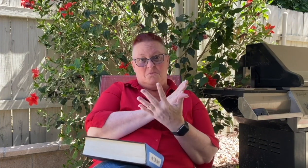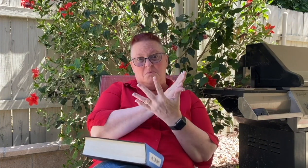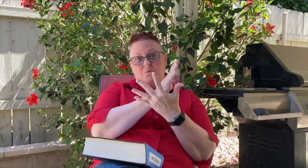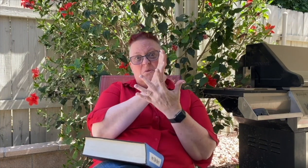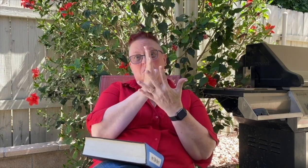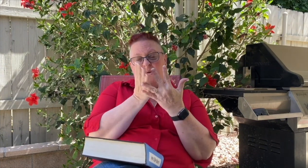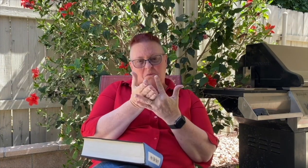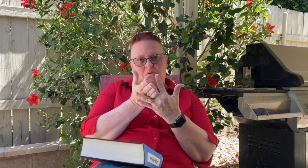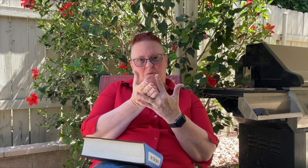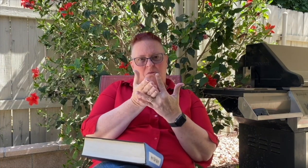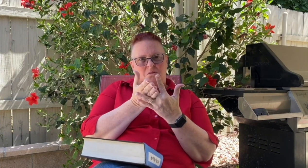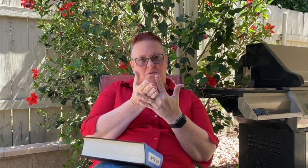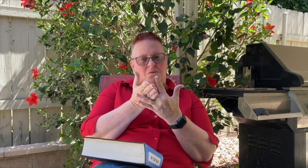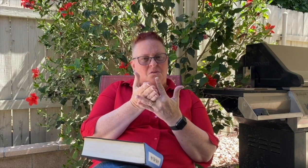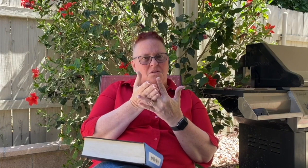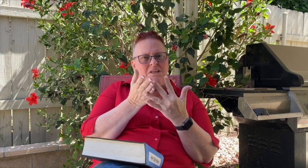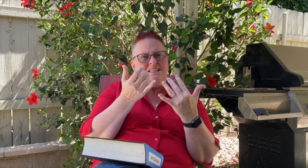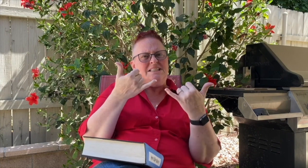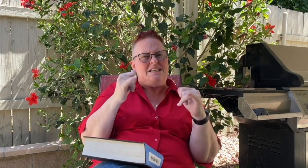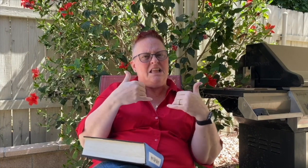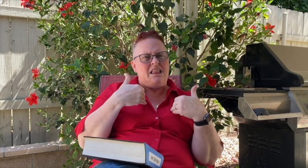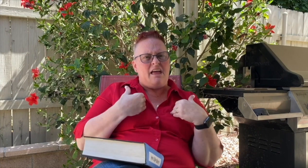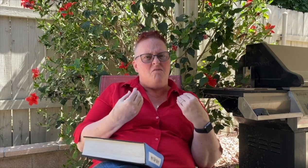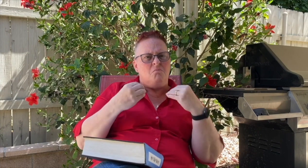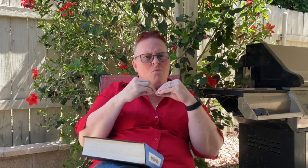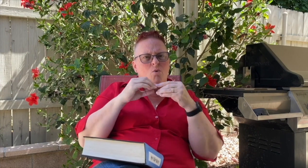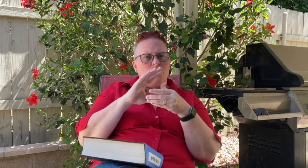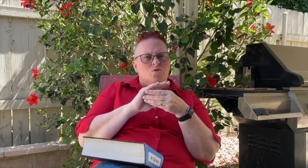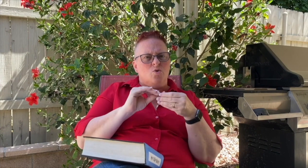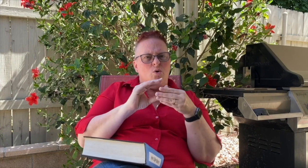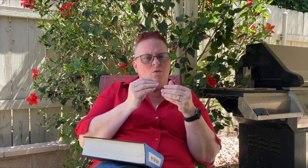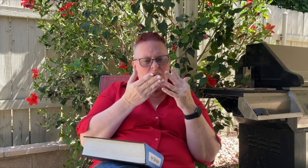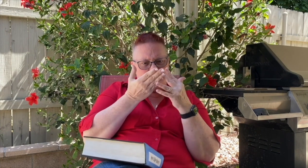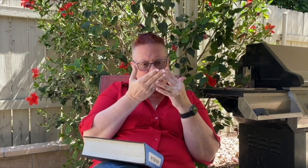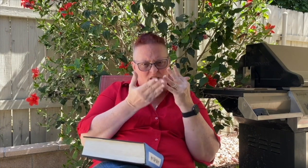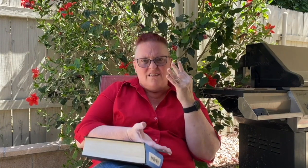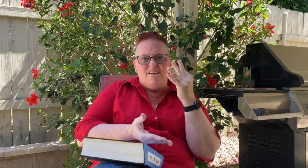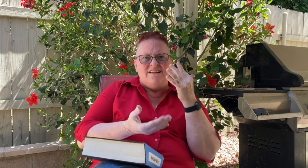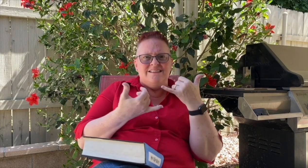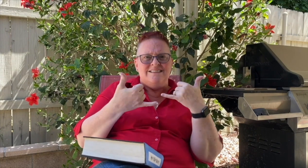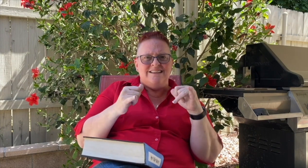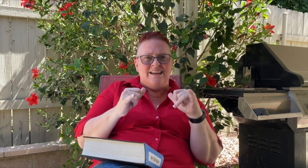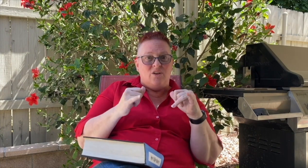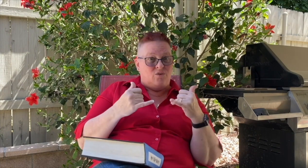of your stories. My chapters. We still have a few more stories to tell.